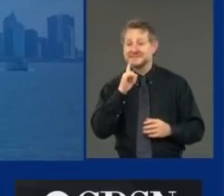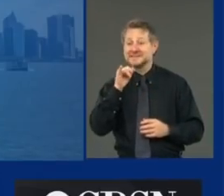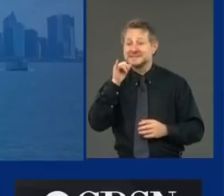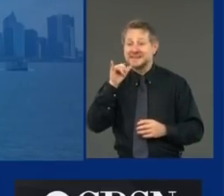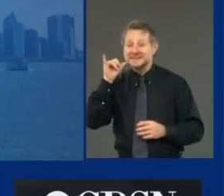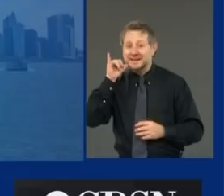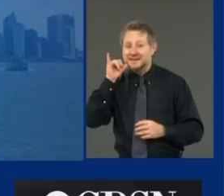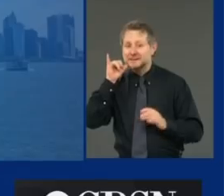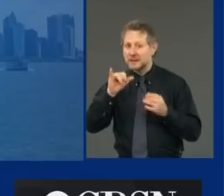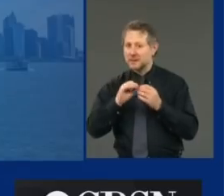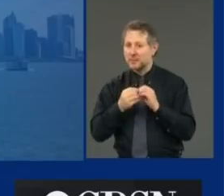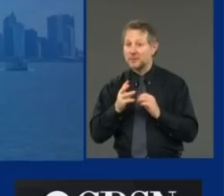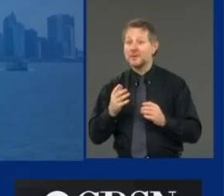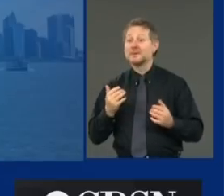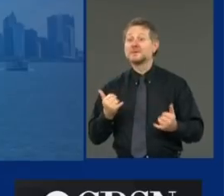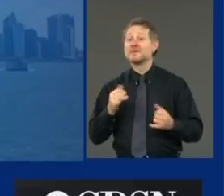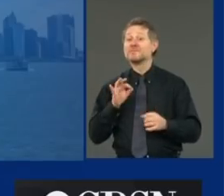YOU CAN'T APPROPRIATE AND RUN